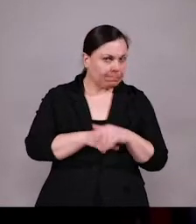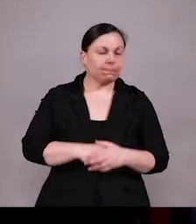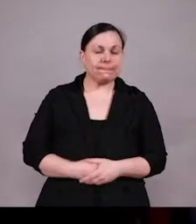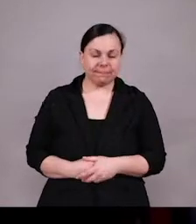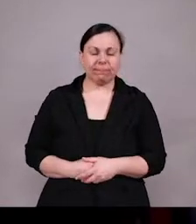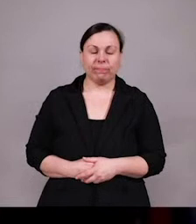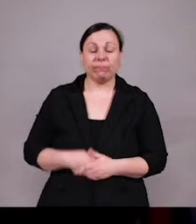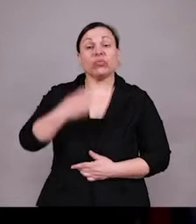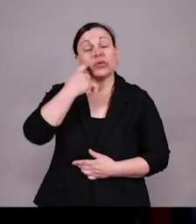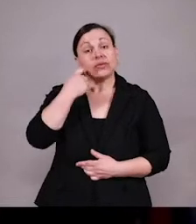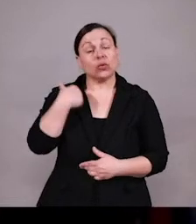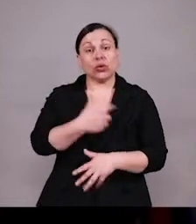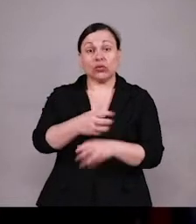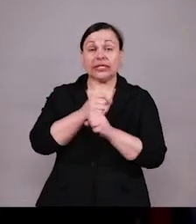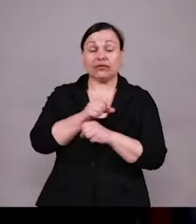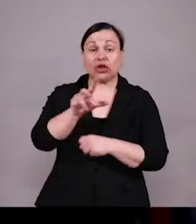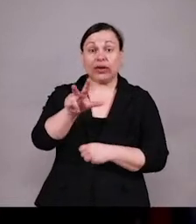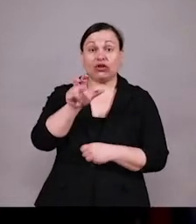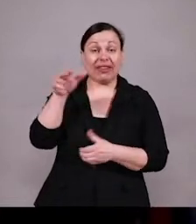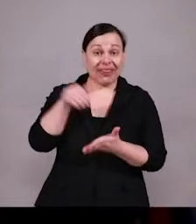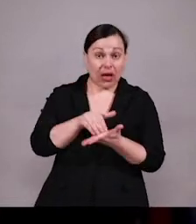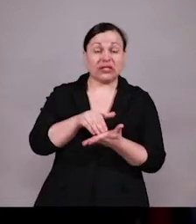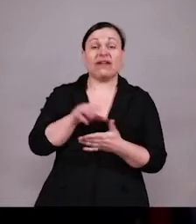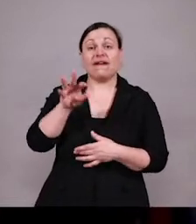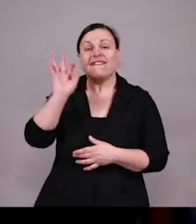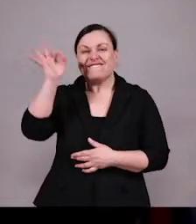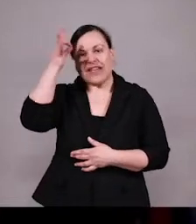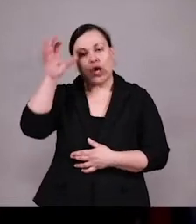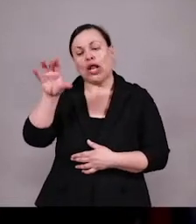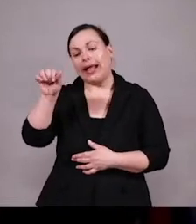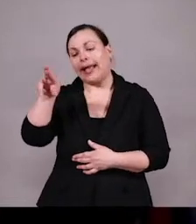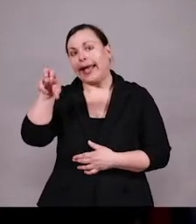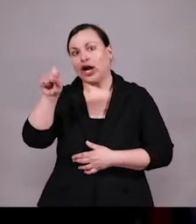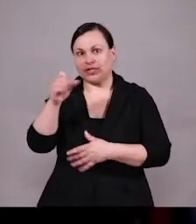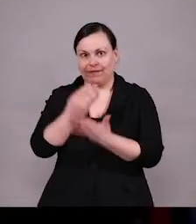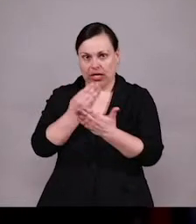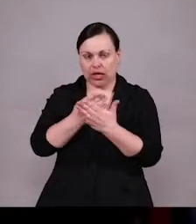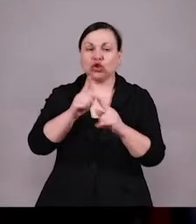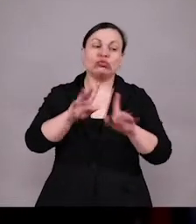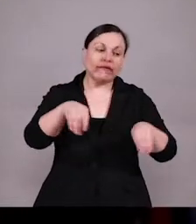We recently received $300,000 in federal CARES funding to provide businesses with